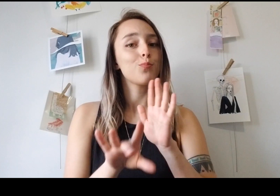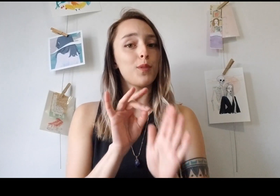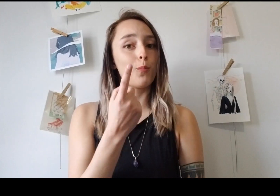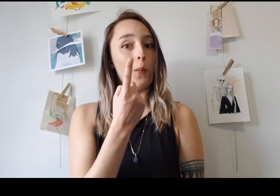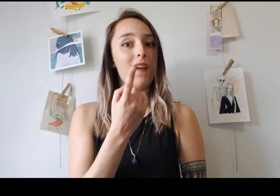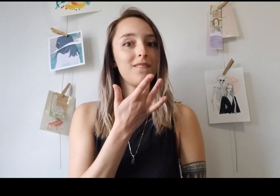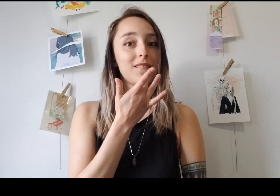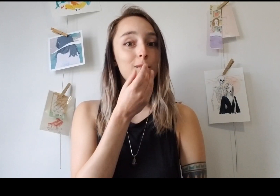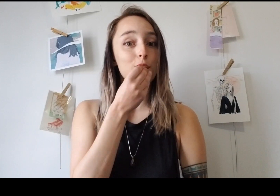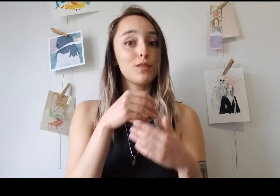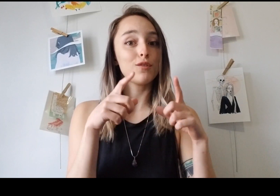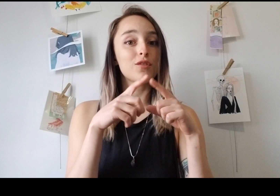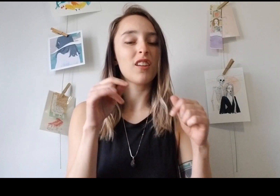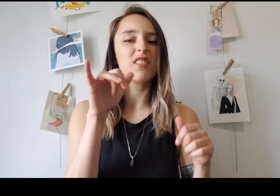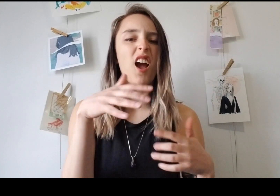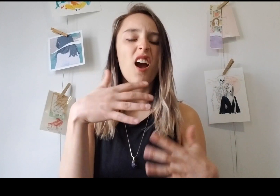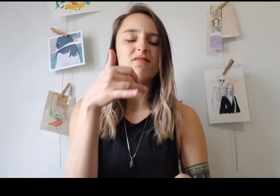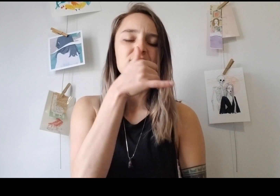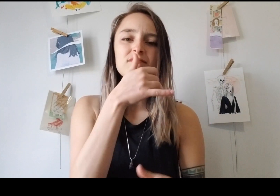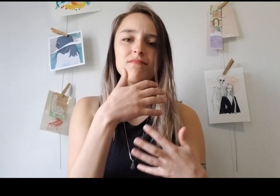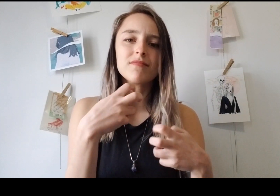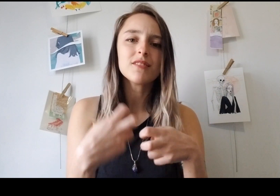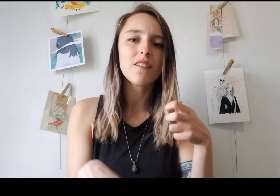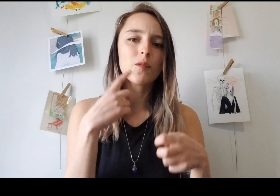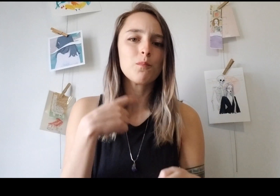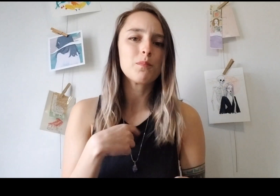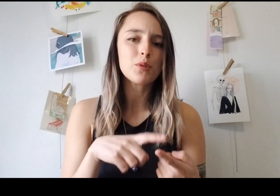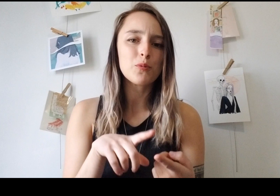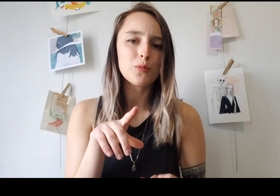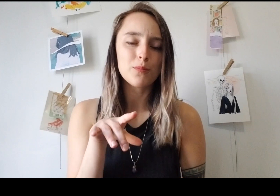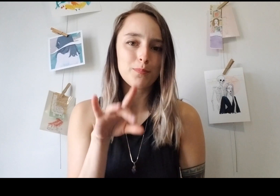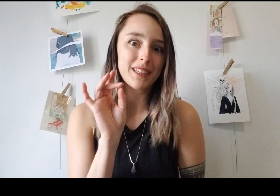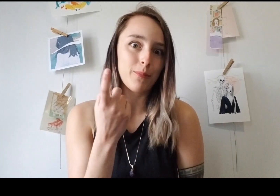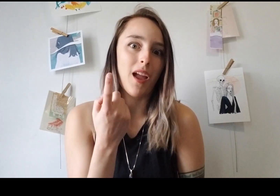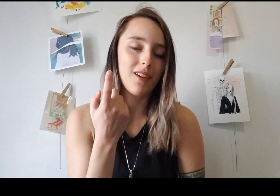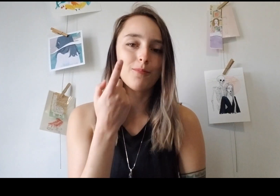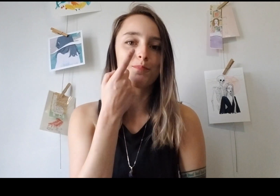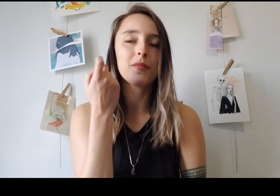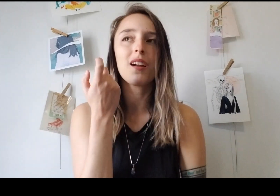It is hard for me to pick one food of my favorite.